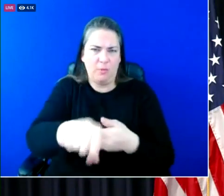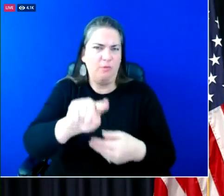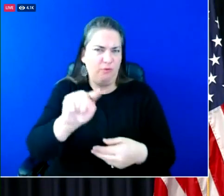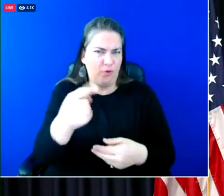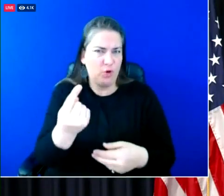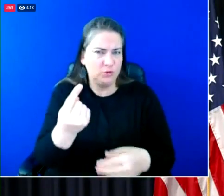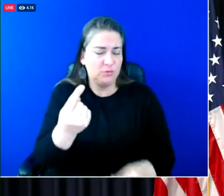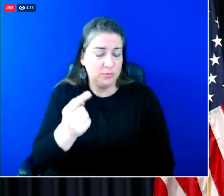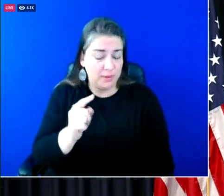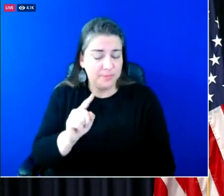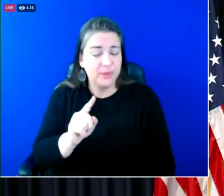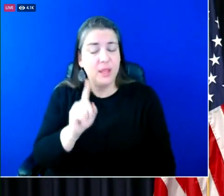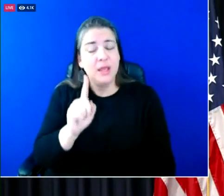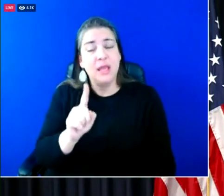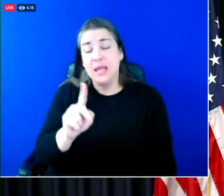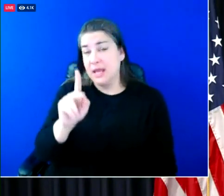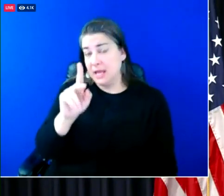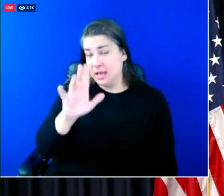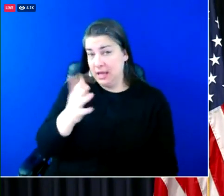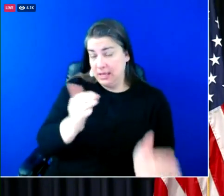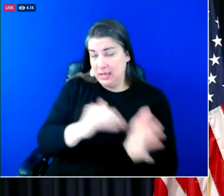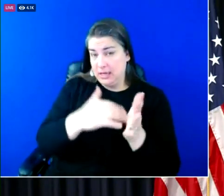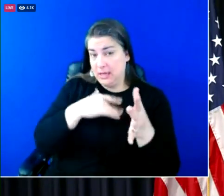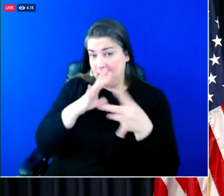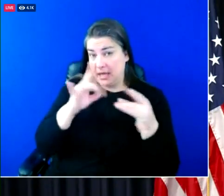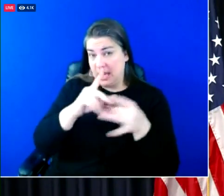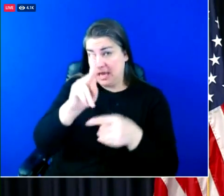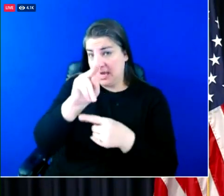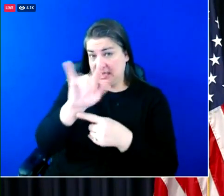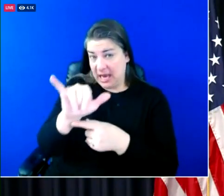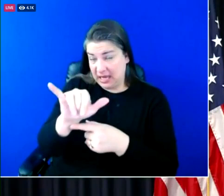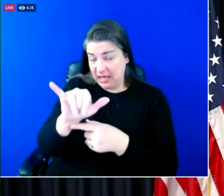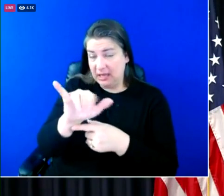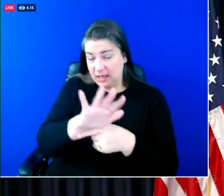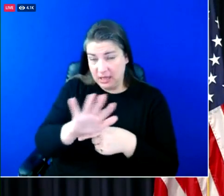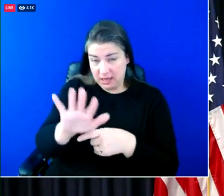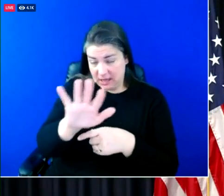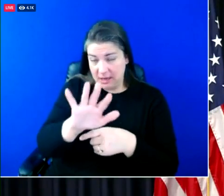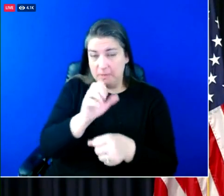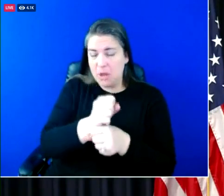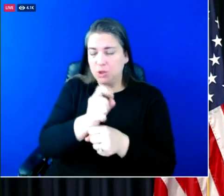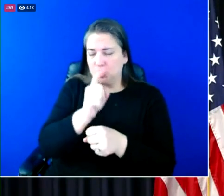should expect delays in road clearing efforts. And please be patient